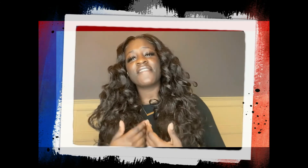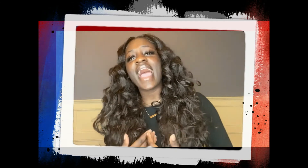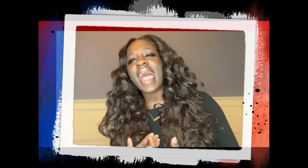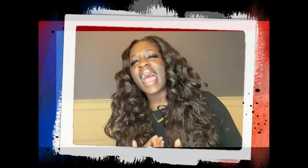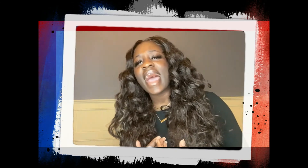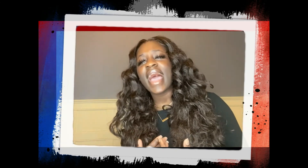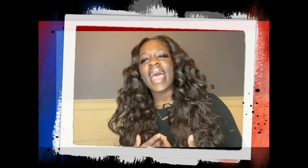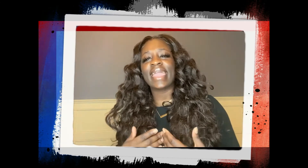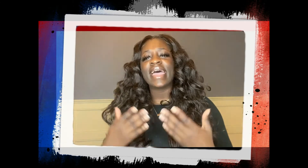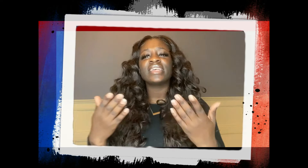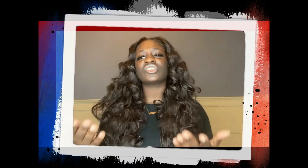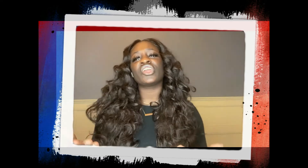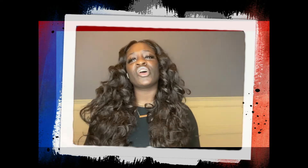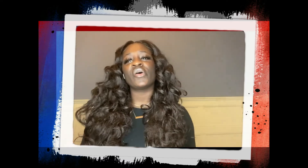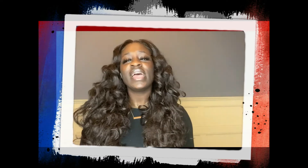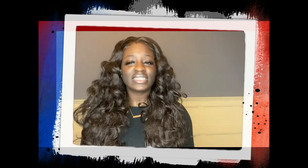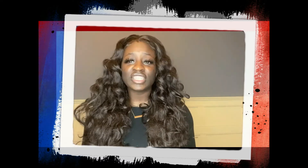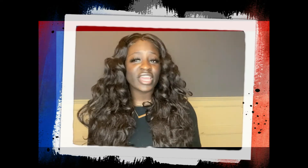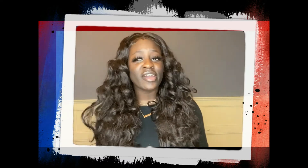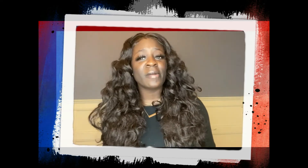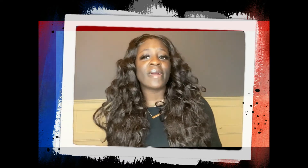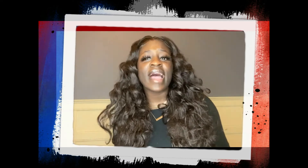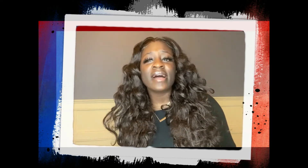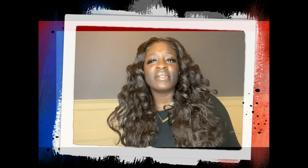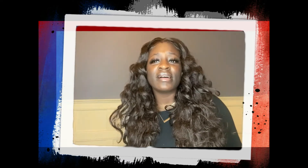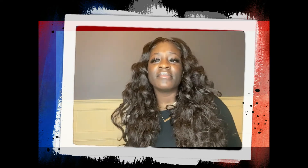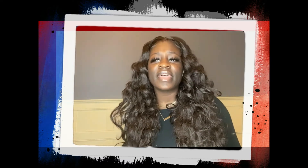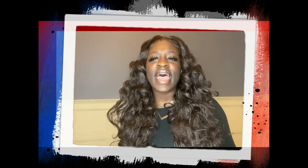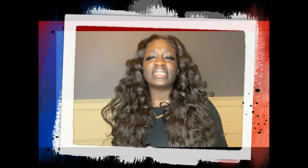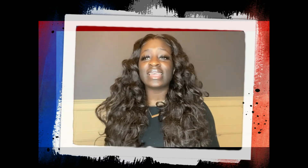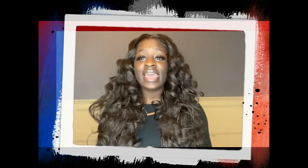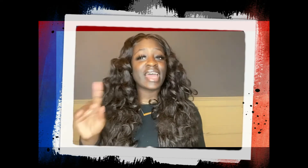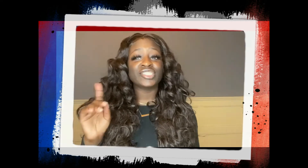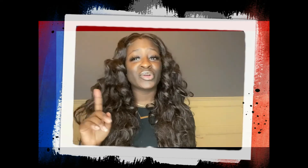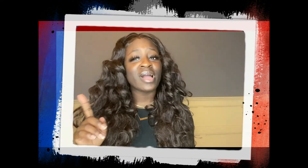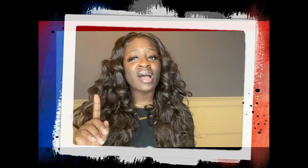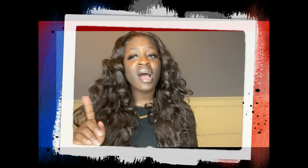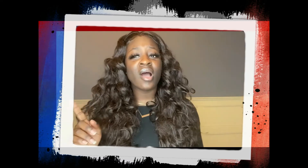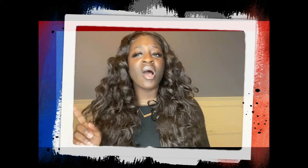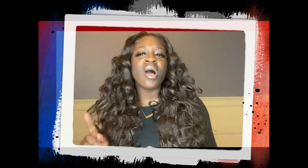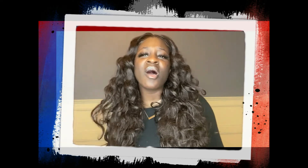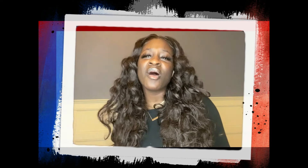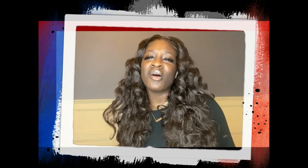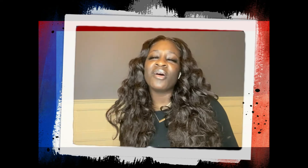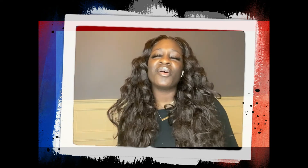If I asked you To share a problem that's not your own